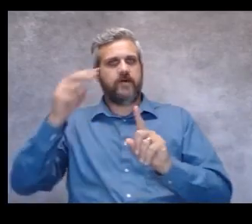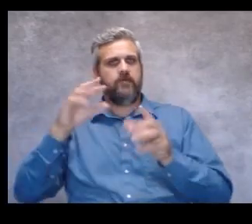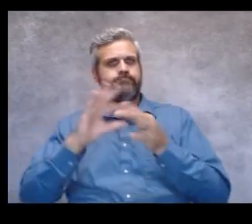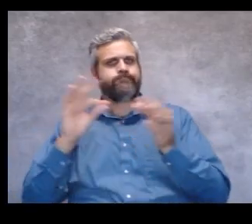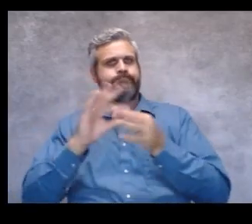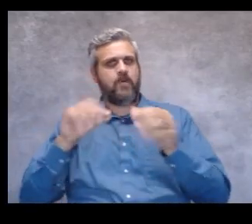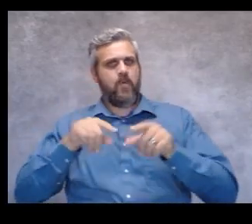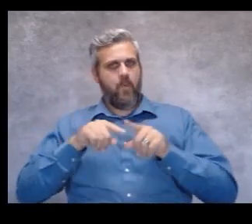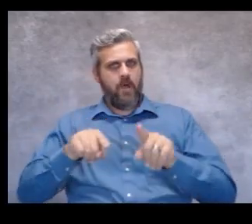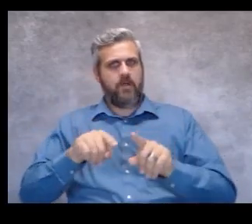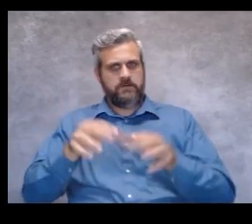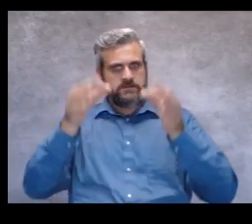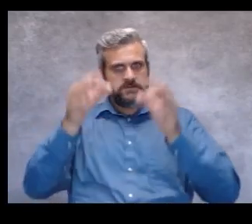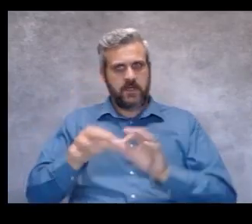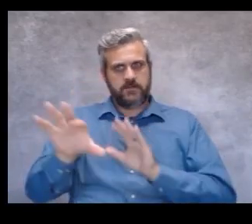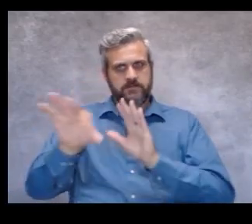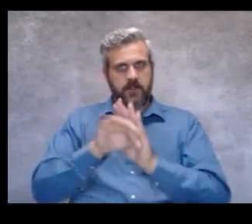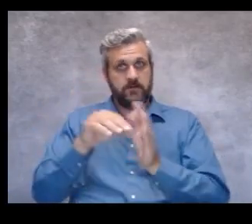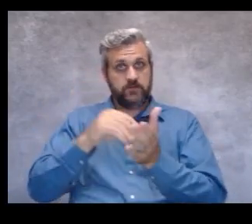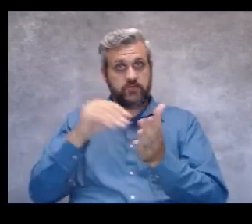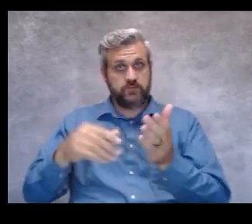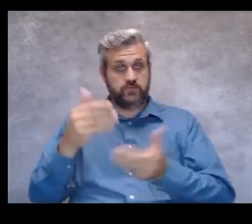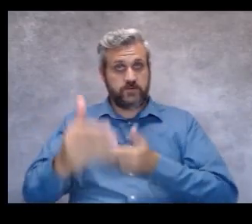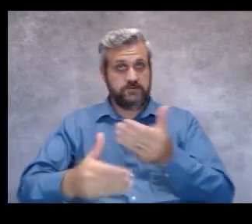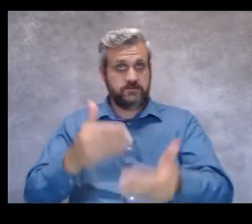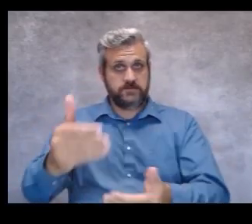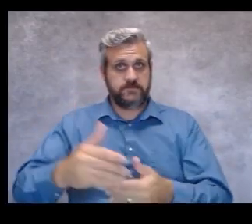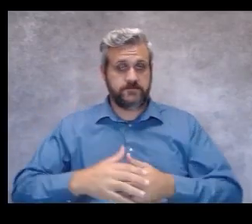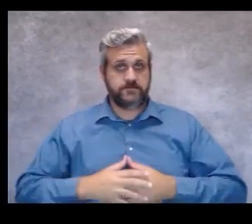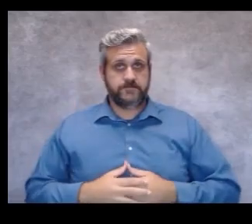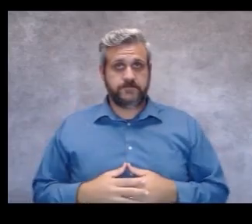selection and placement process.